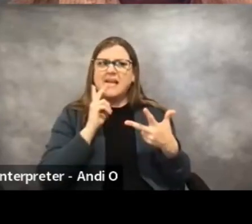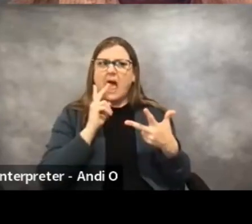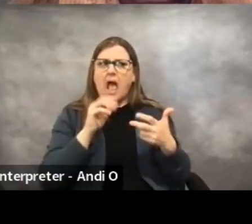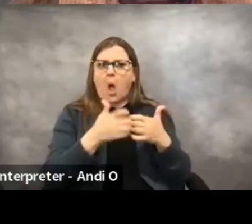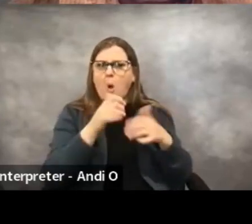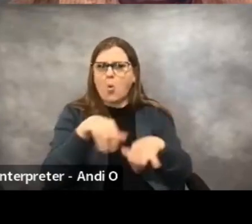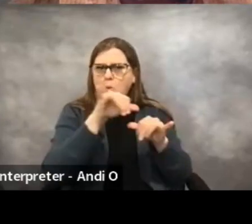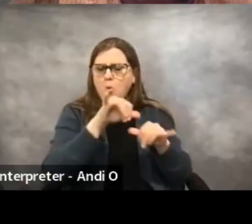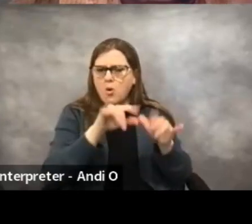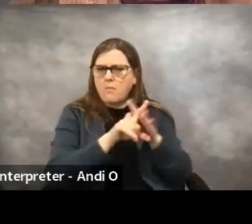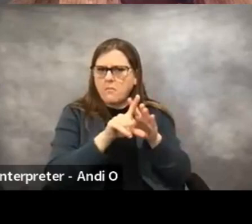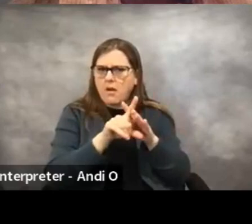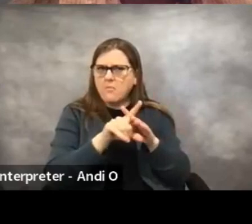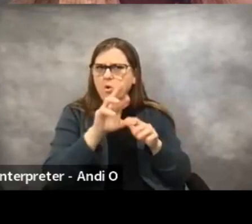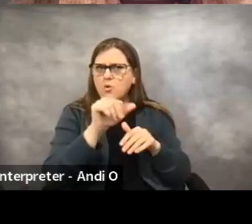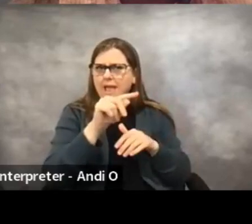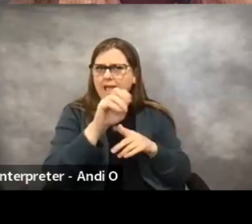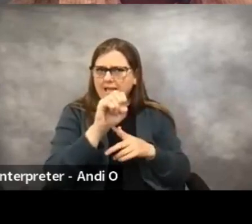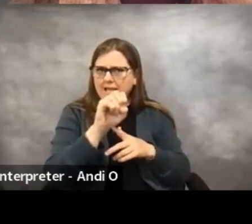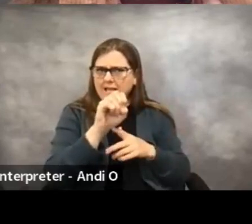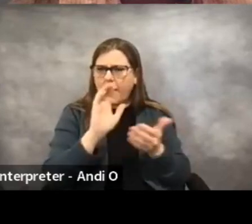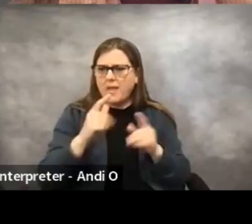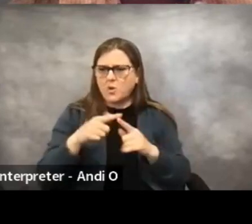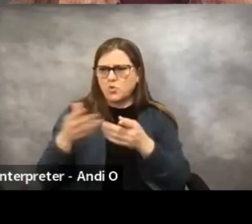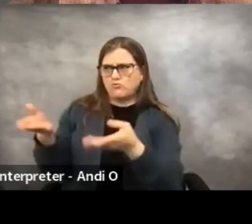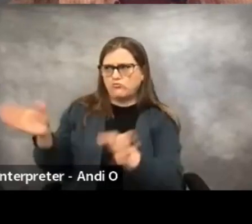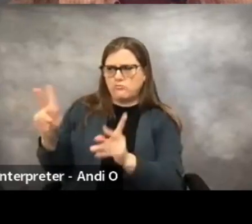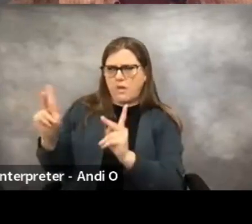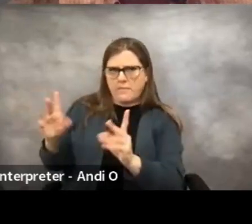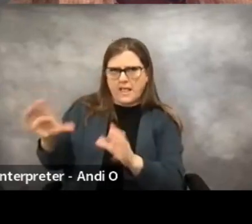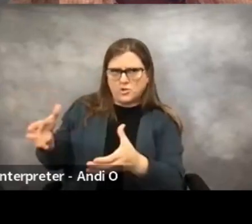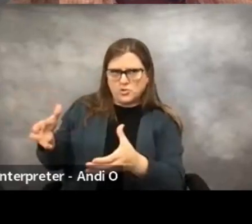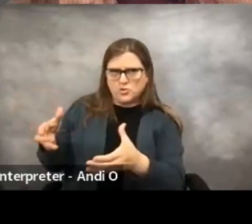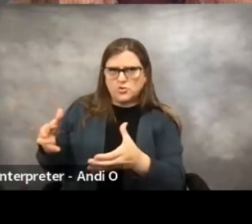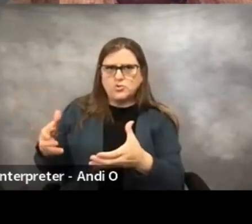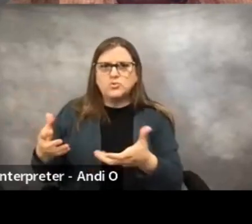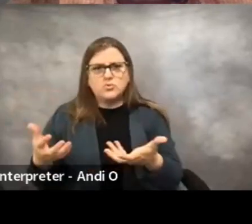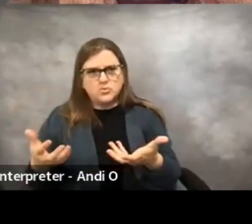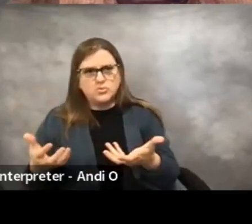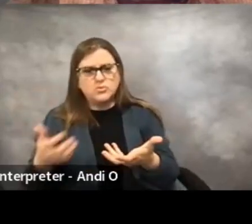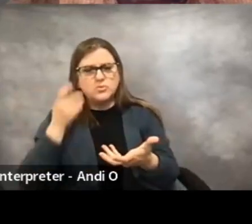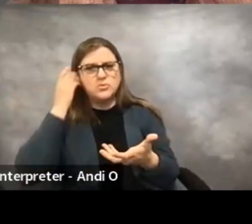of those issues as compared to the general population, like Pruitt had mentioned, you know,